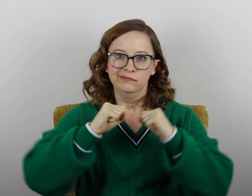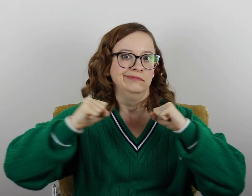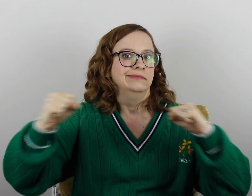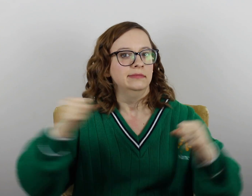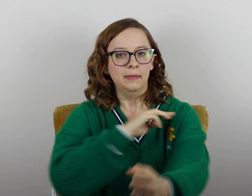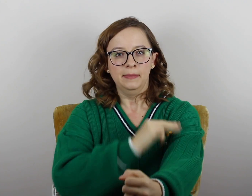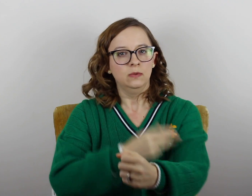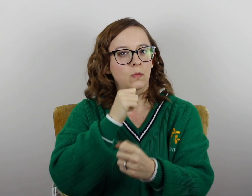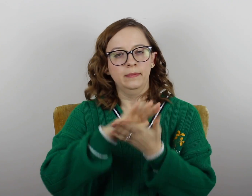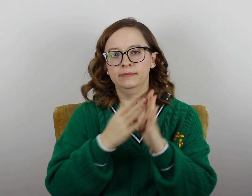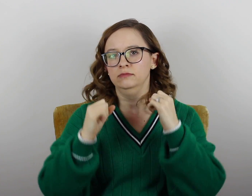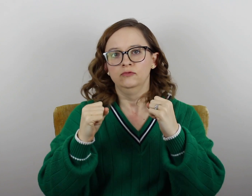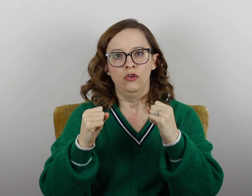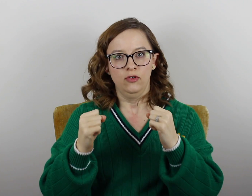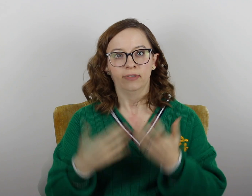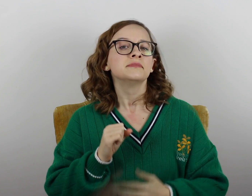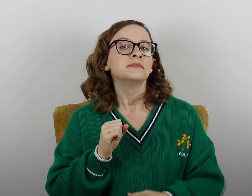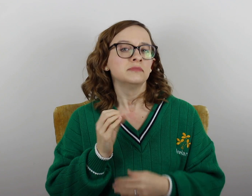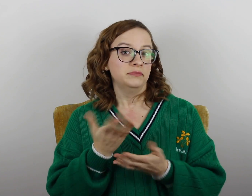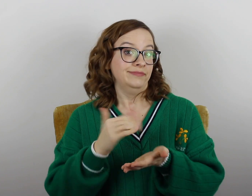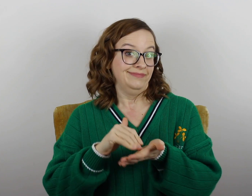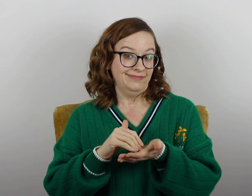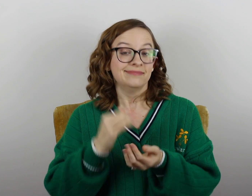Because you're not stretching the muscle, it won't strengthen.